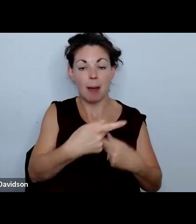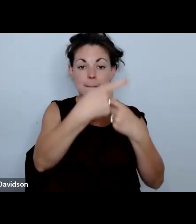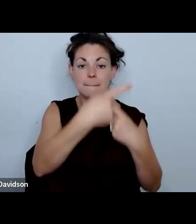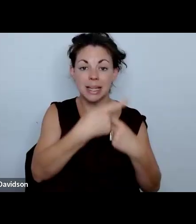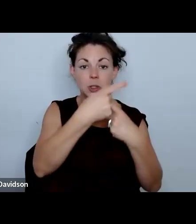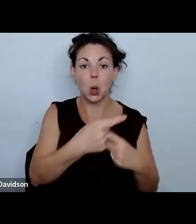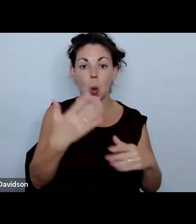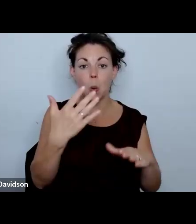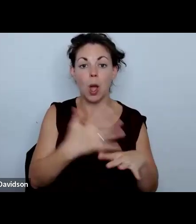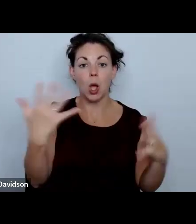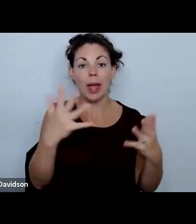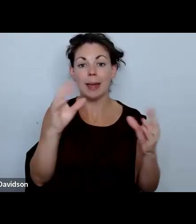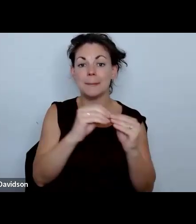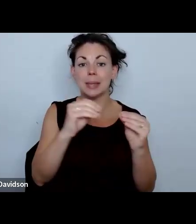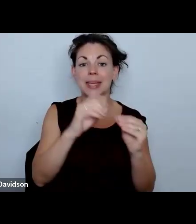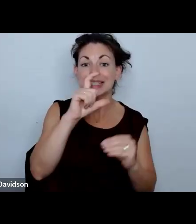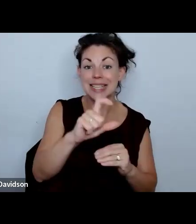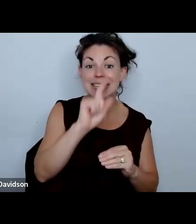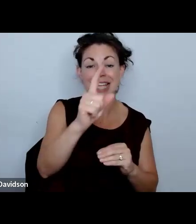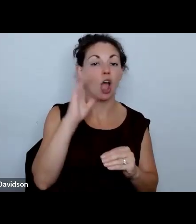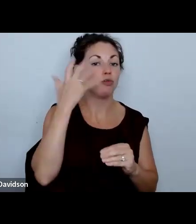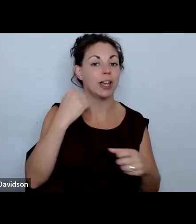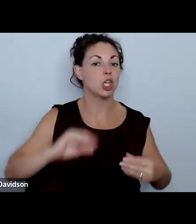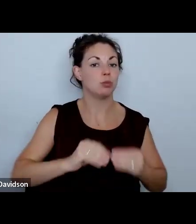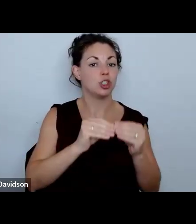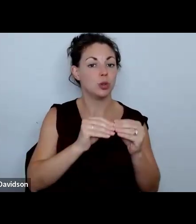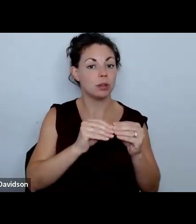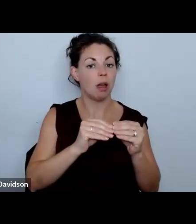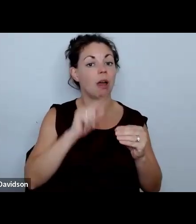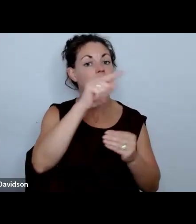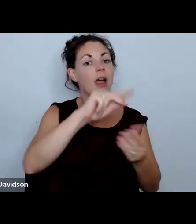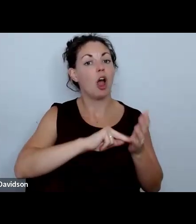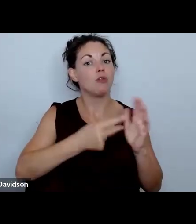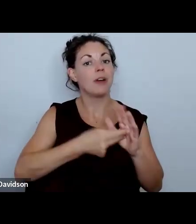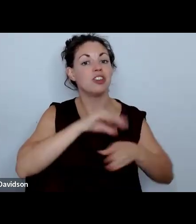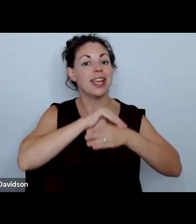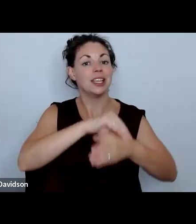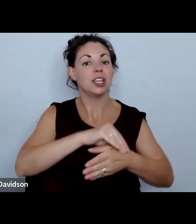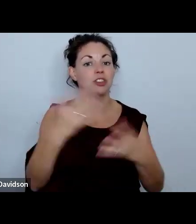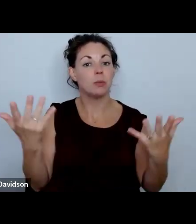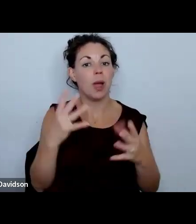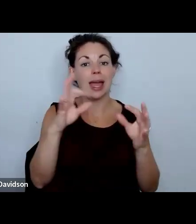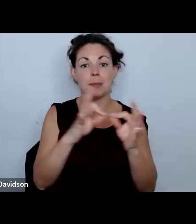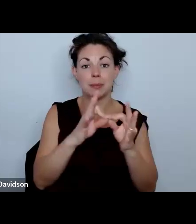While I had a great time there, I found the writing I was doing a bit superficial, in that the articles had to be